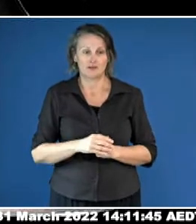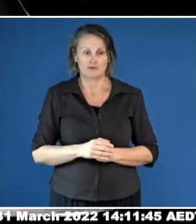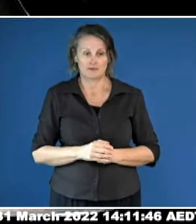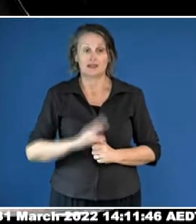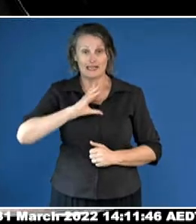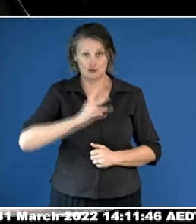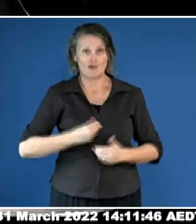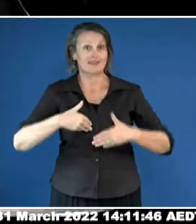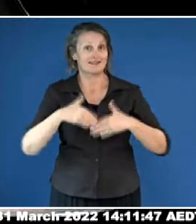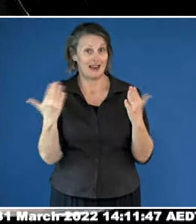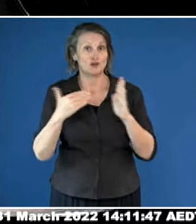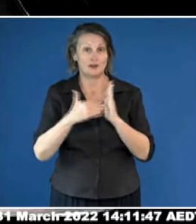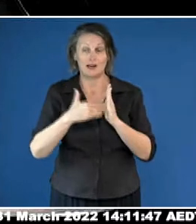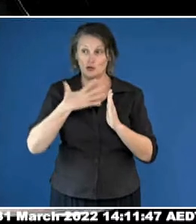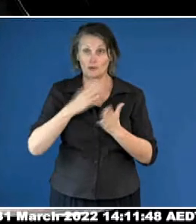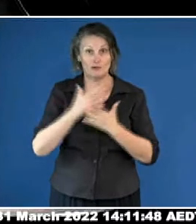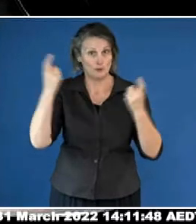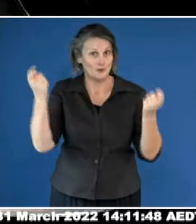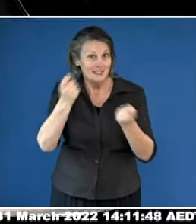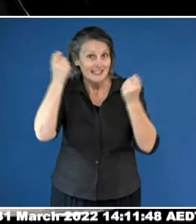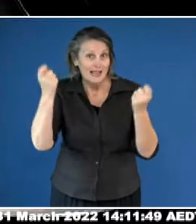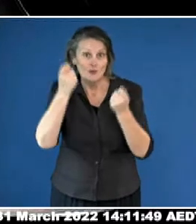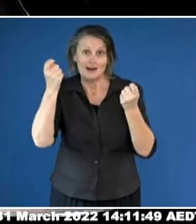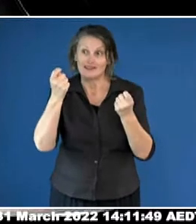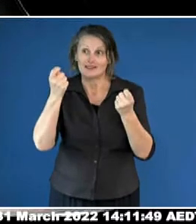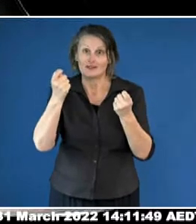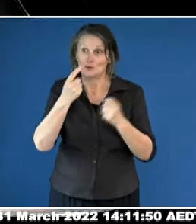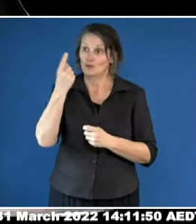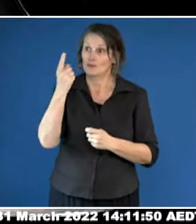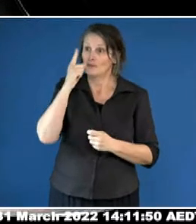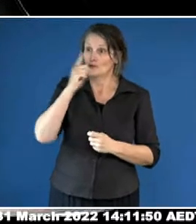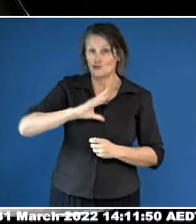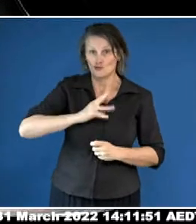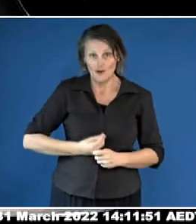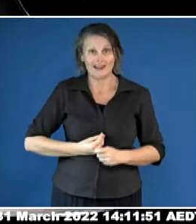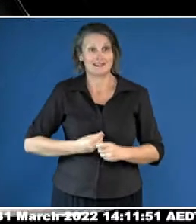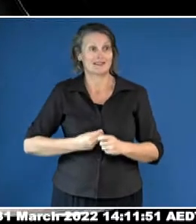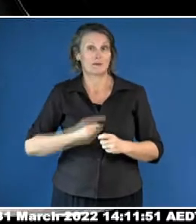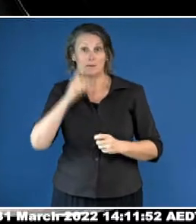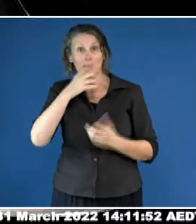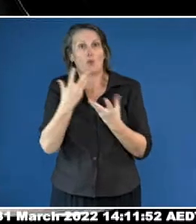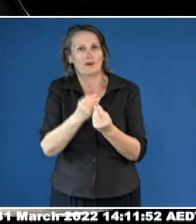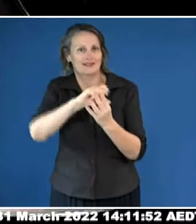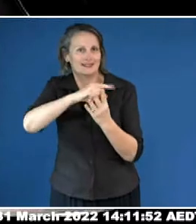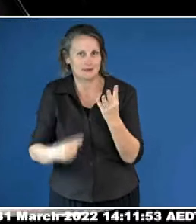celebrate the leadership of trans disabled people and that leadership that they continue to demonstrate in our community.